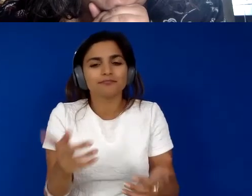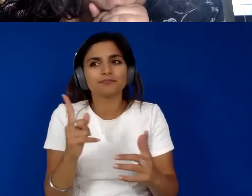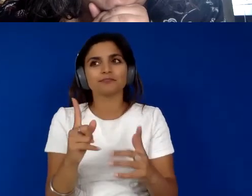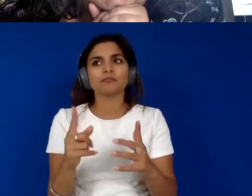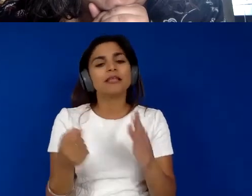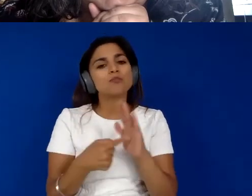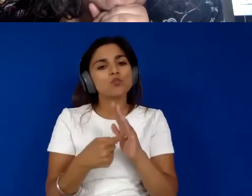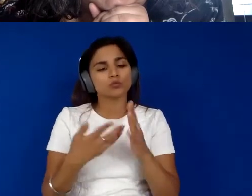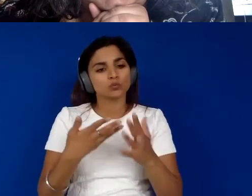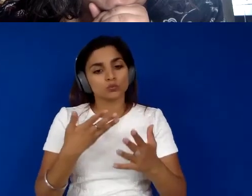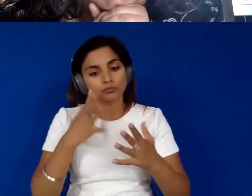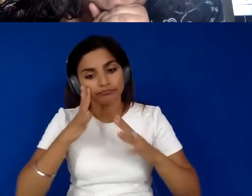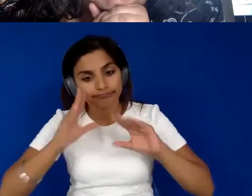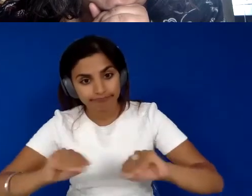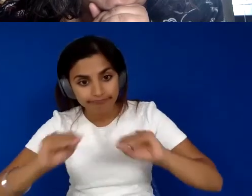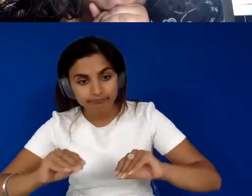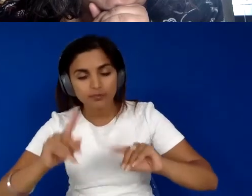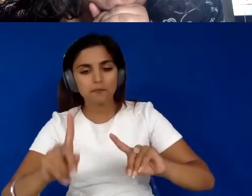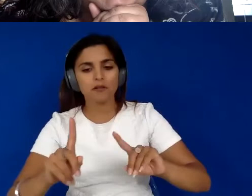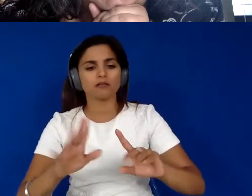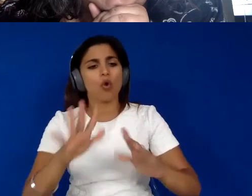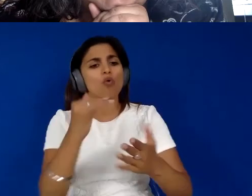there's nothing wrong with the things that you've understood but also